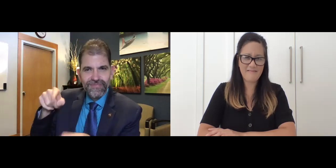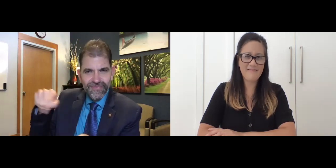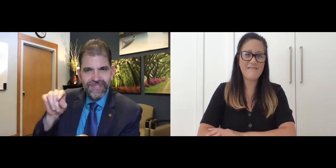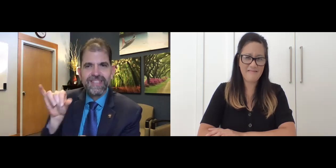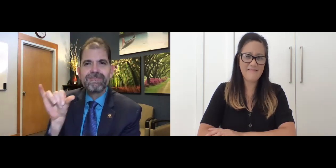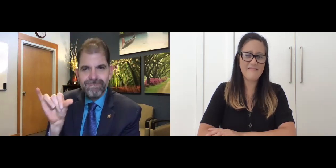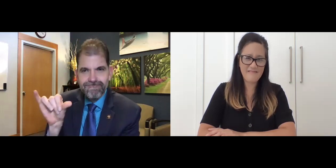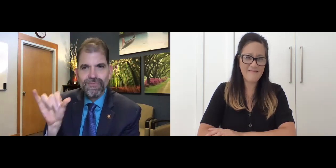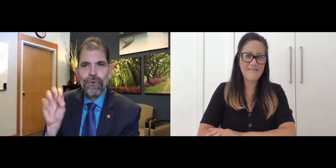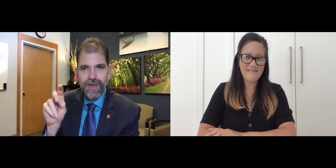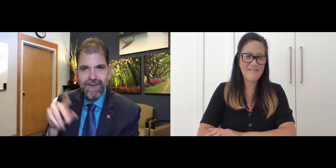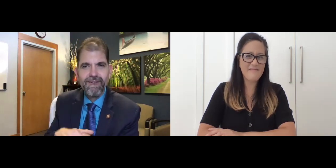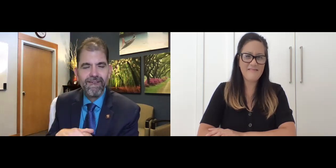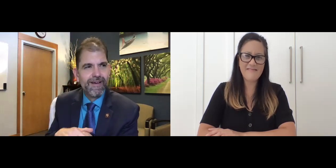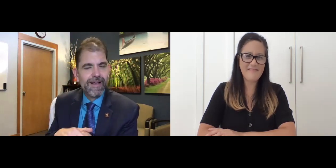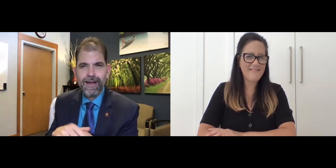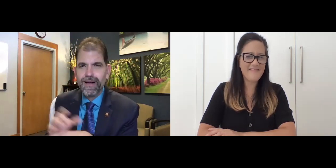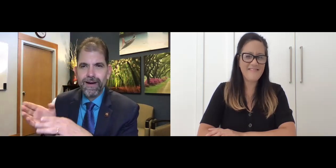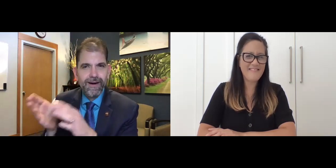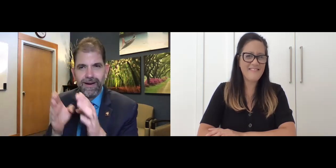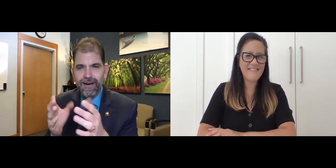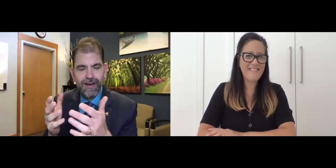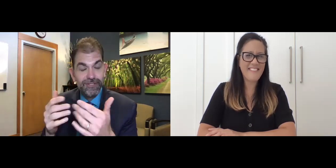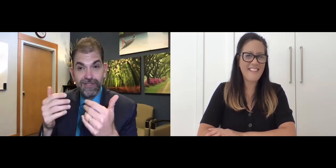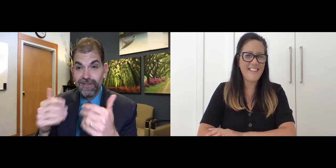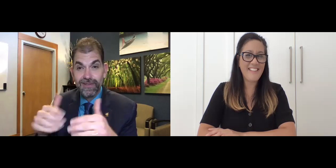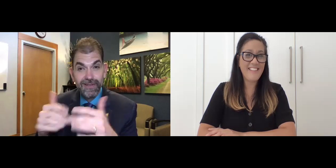They could talk about various plays.